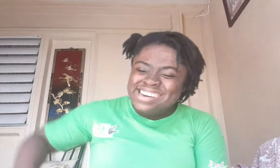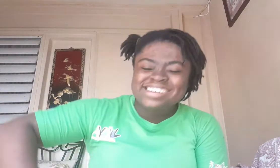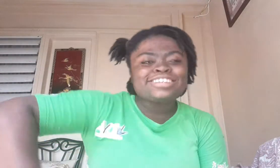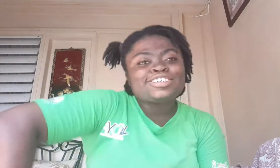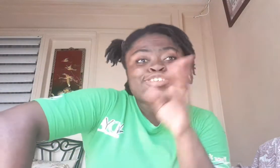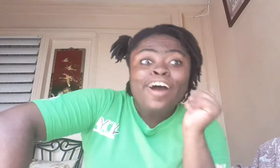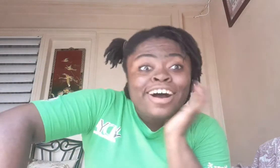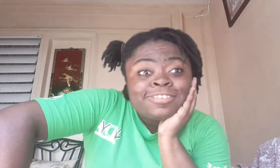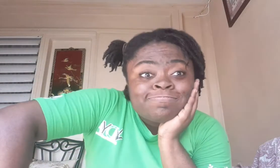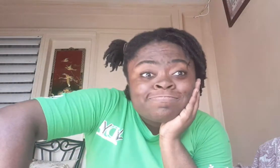so...